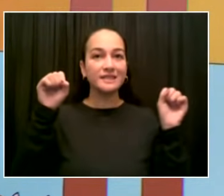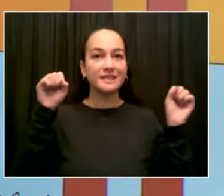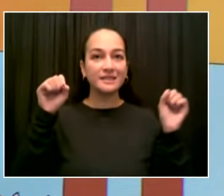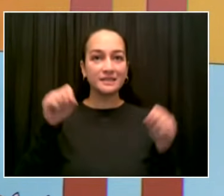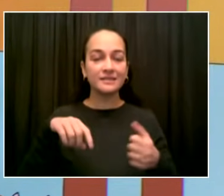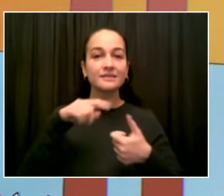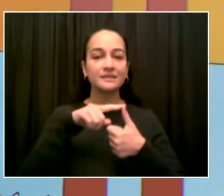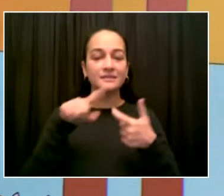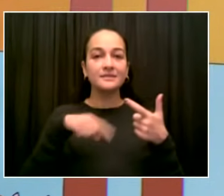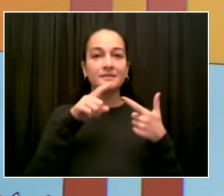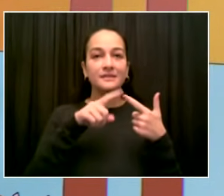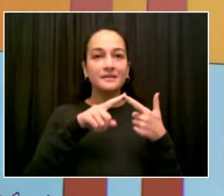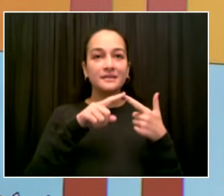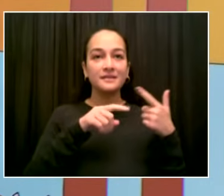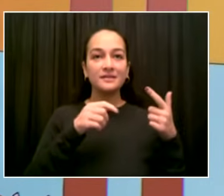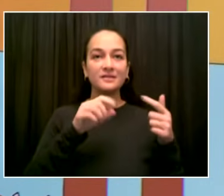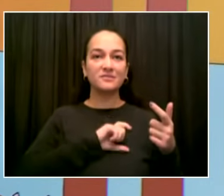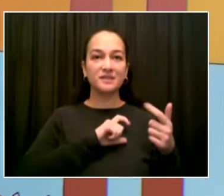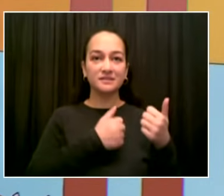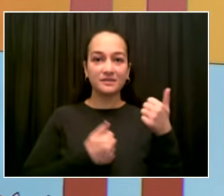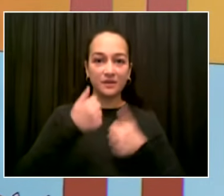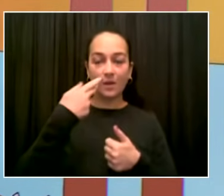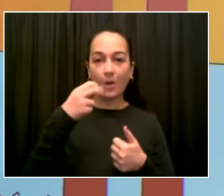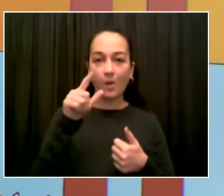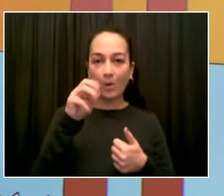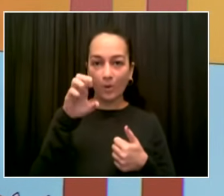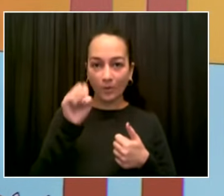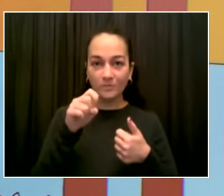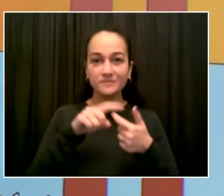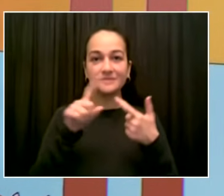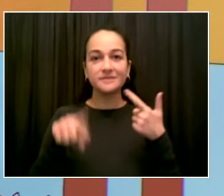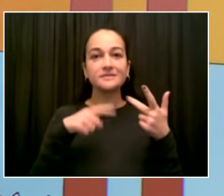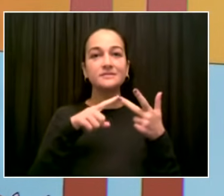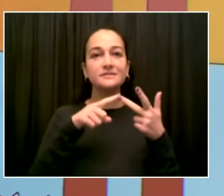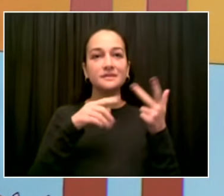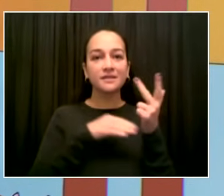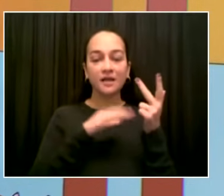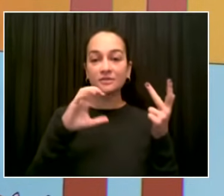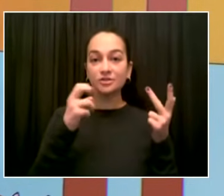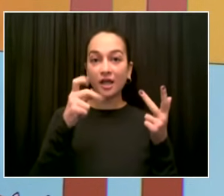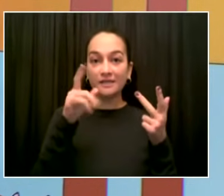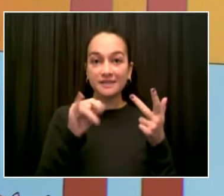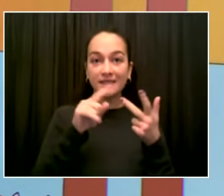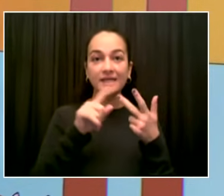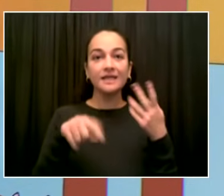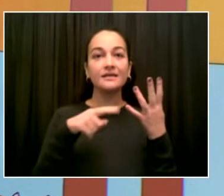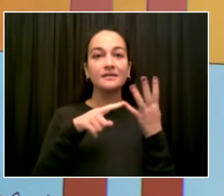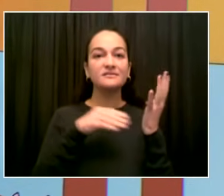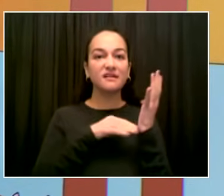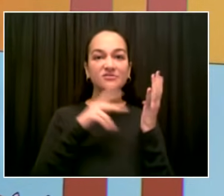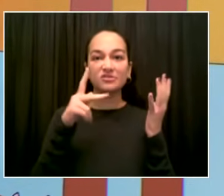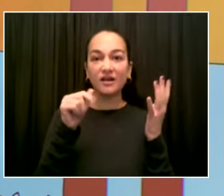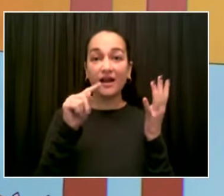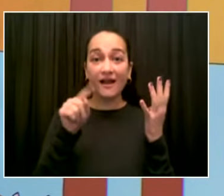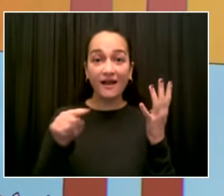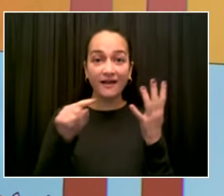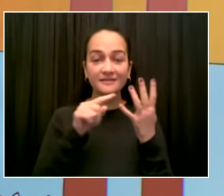AS A REMINDER WE'RE JOINED BY BOROUGH PRESIDENT